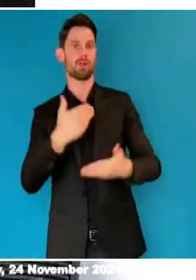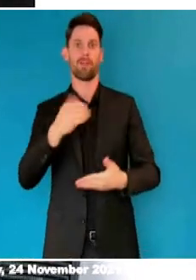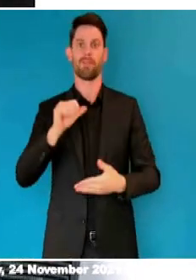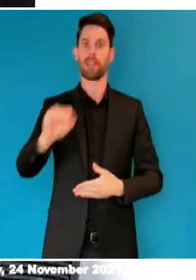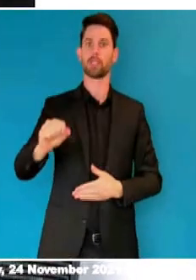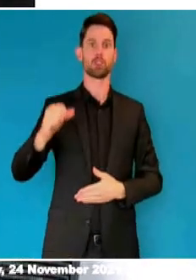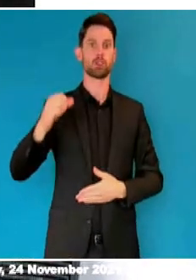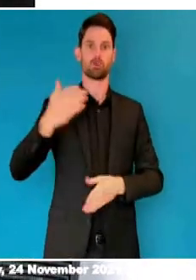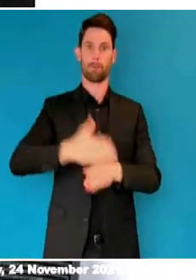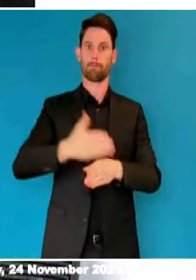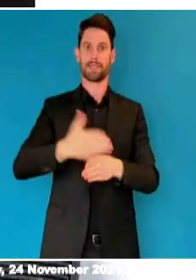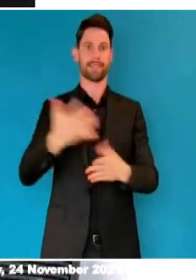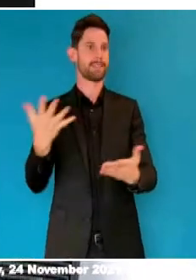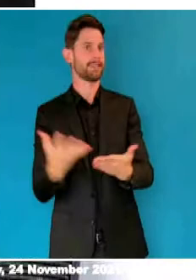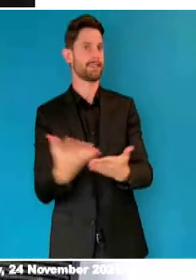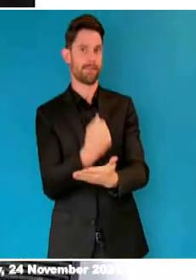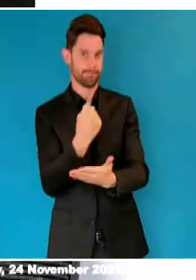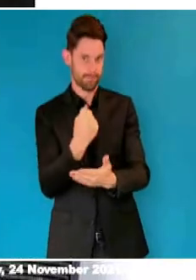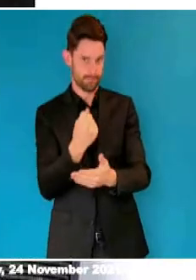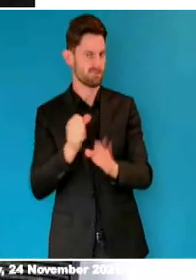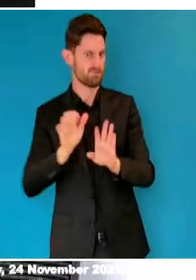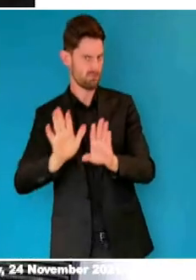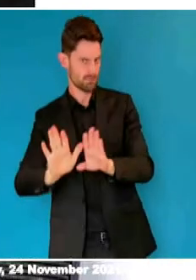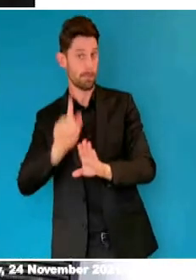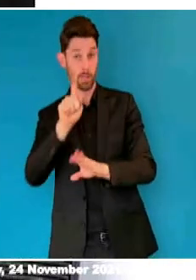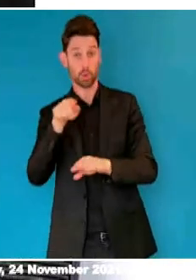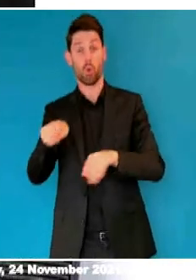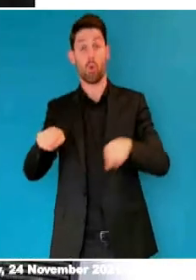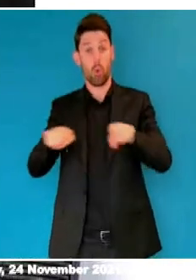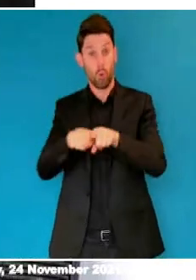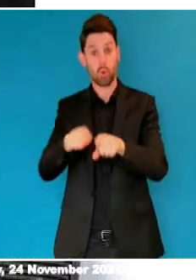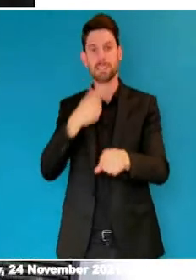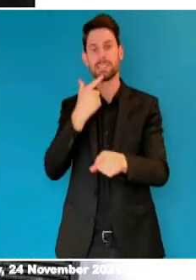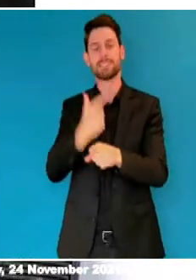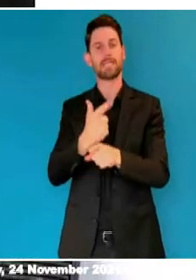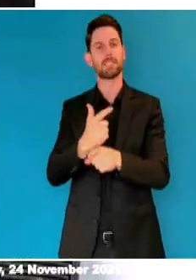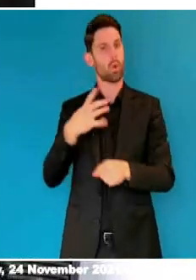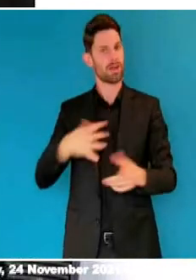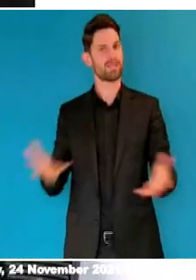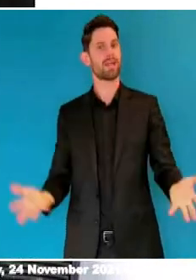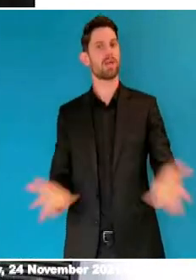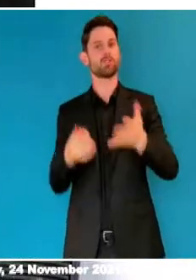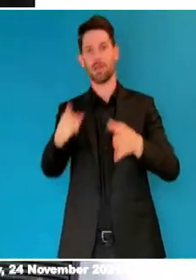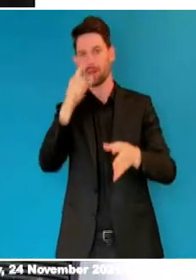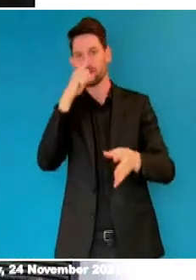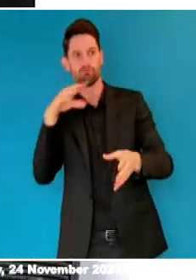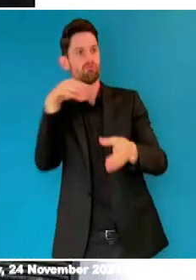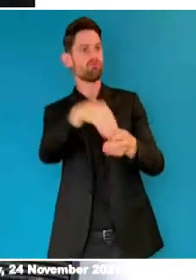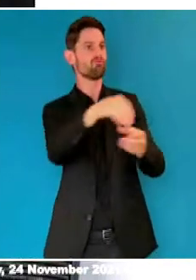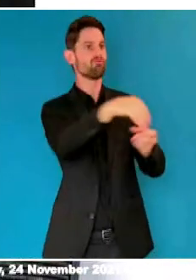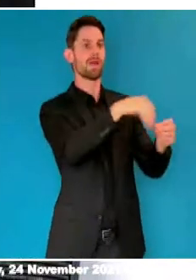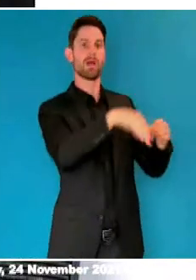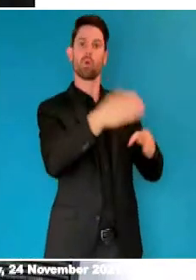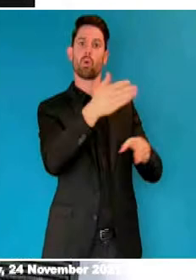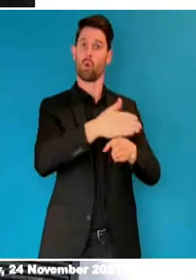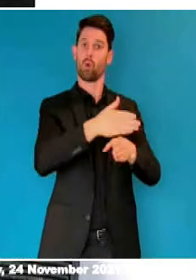safely, but you also refer to broader participation in the workplace. Is that correct? Yes, that's correct.